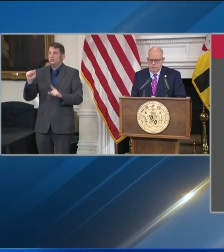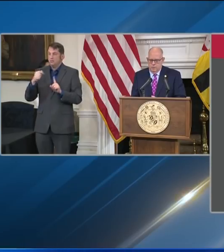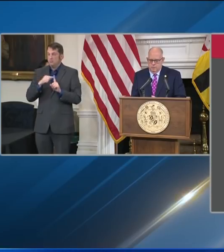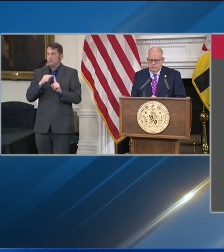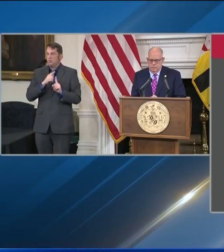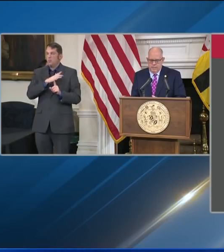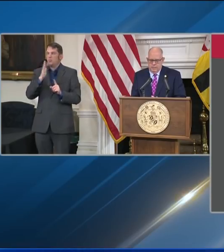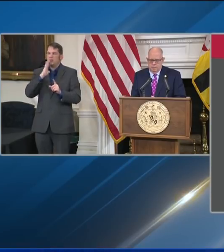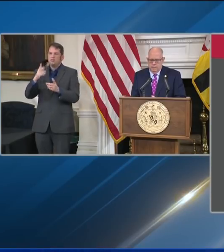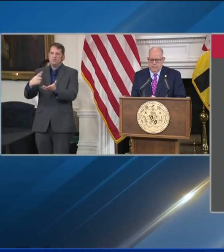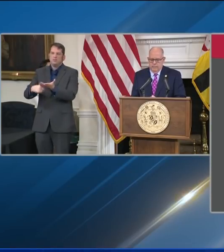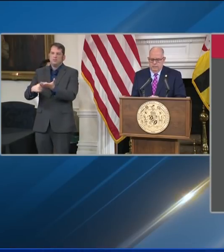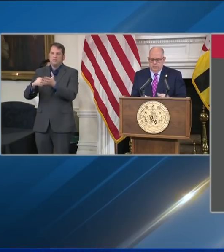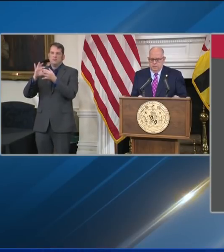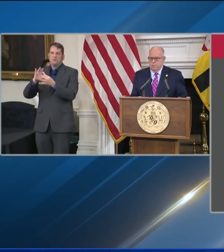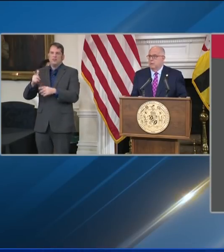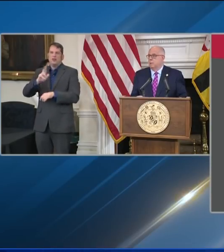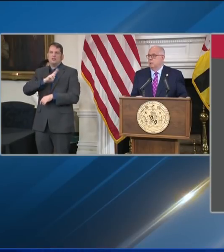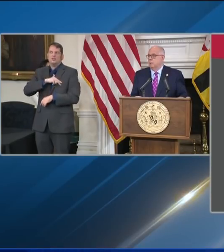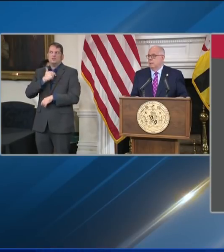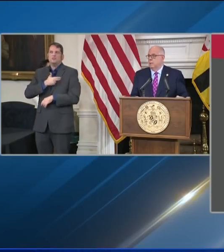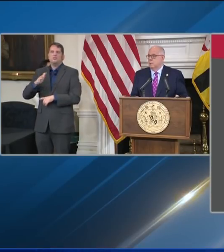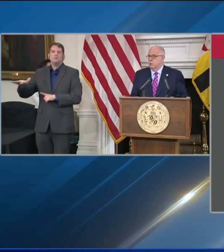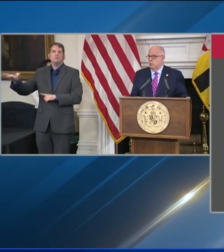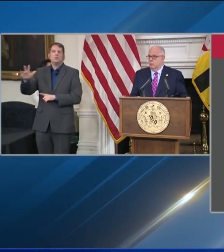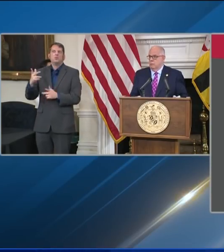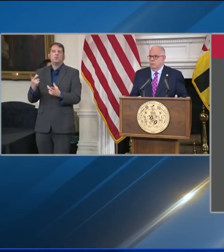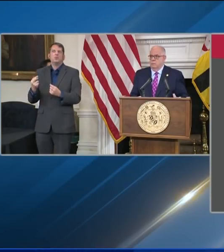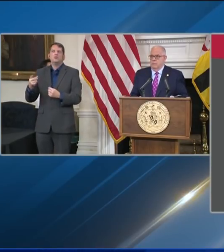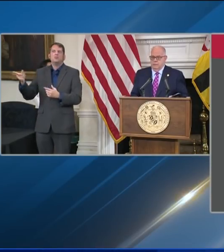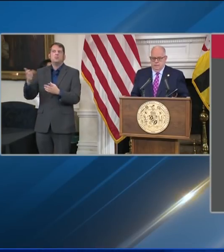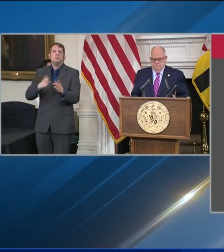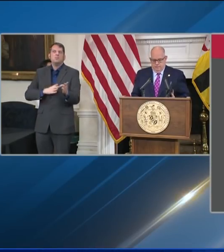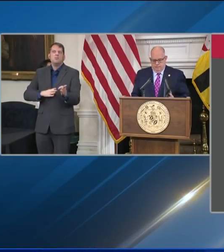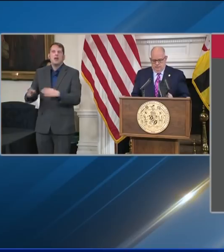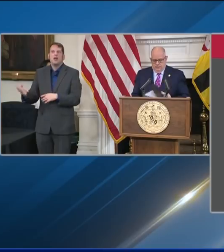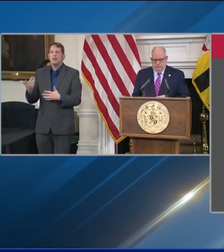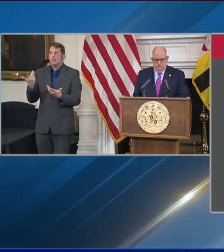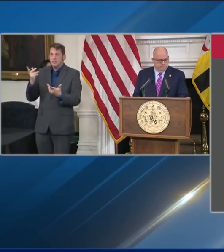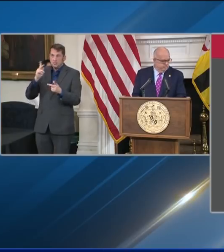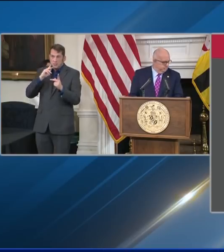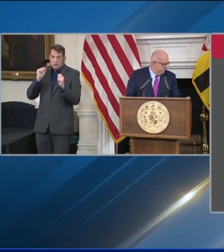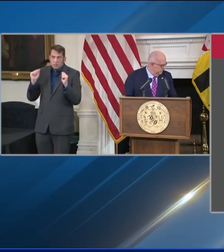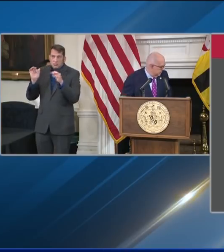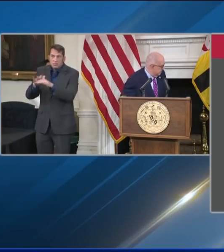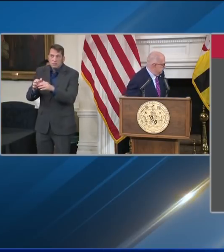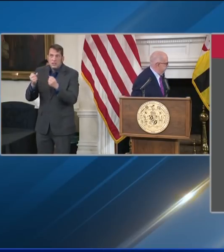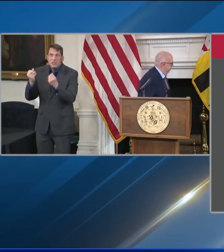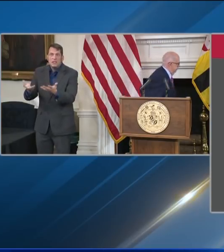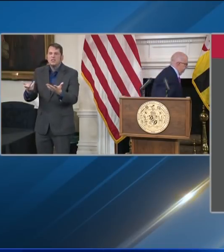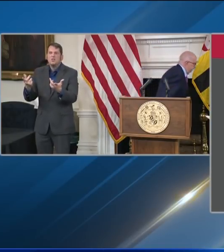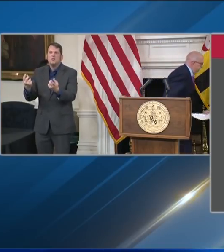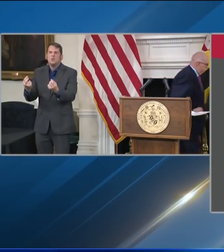WHO IS GOING TO DISCUSS OUR HOSPITAL CAPACITY PLANNING AND THE SURGE MANAGEMENT MANAGEMENT ORDER THAT WE TALKED ABOUT TODAY?